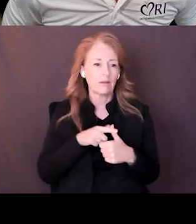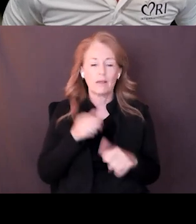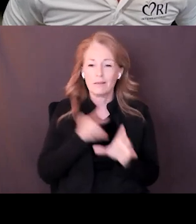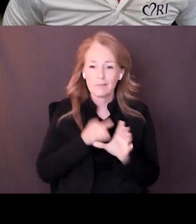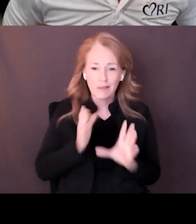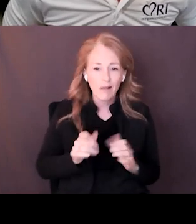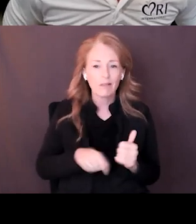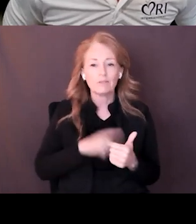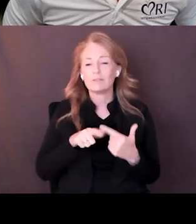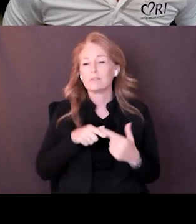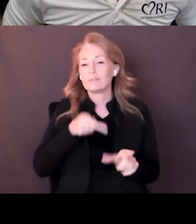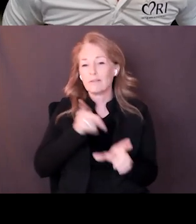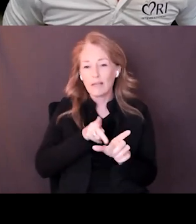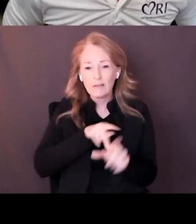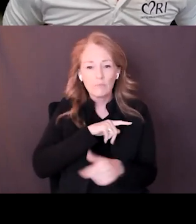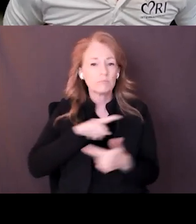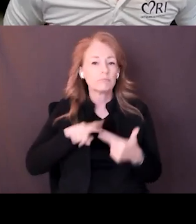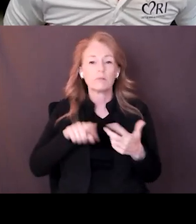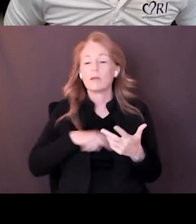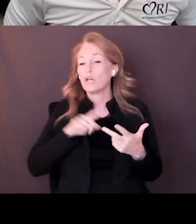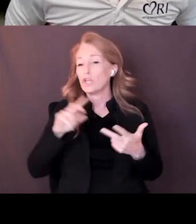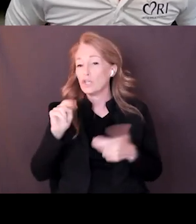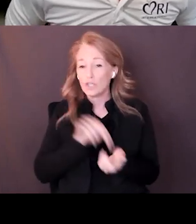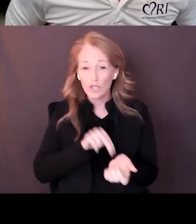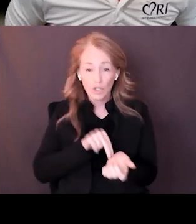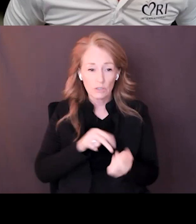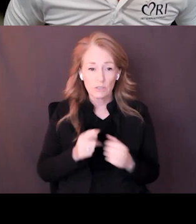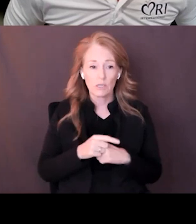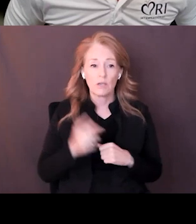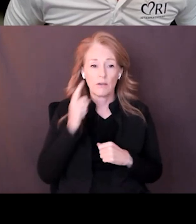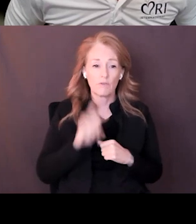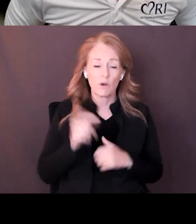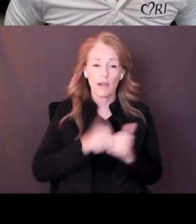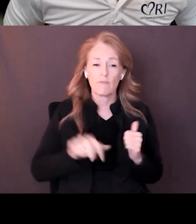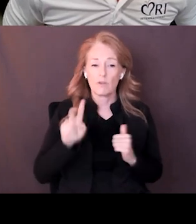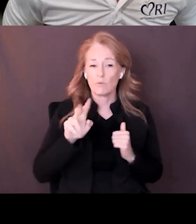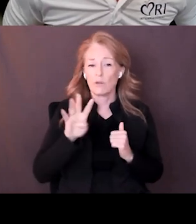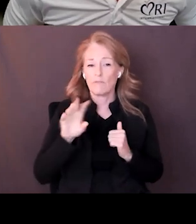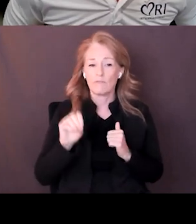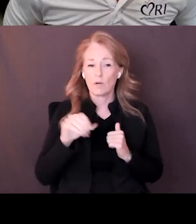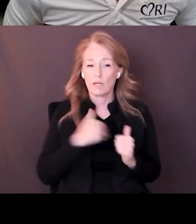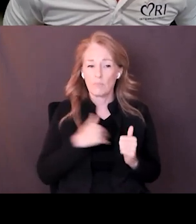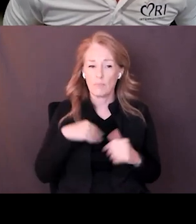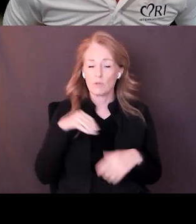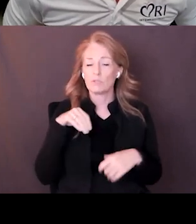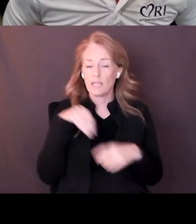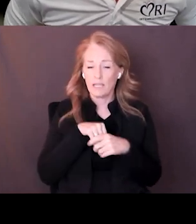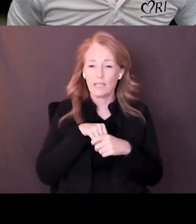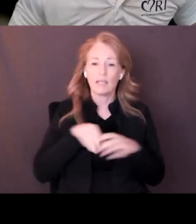BEHAVIORAL PROFESSION FOR EVERY 340 MEMBERS OF THE POPULATION. IN PENNSYLVANIA IT IS ONE OUT OF 400.